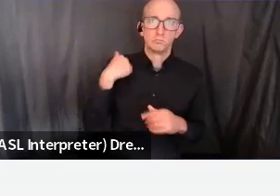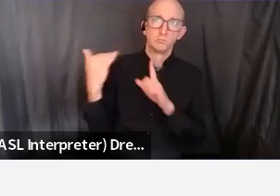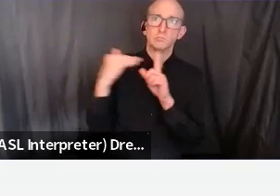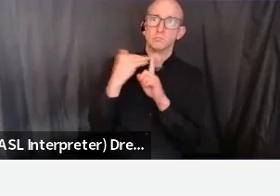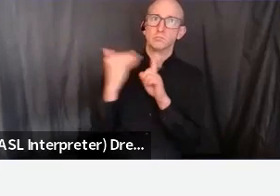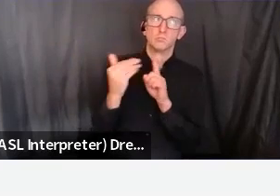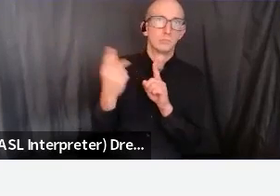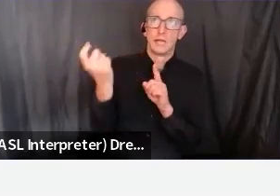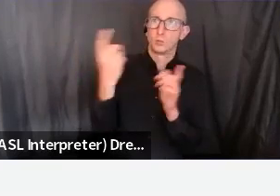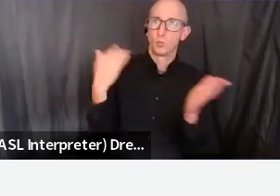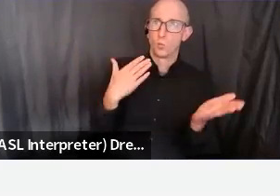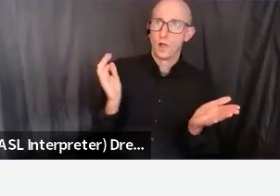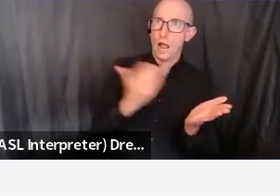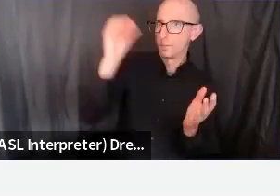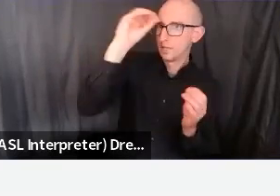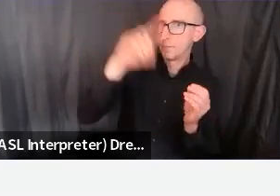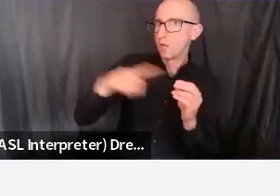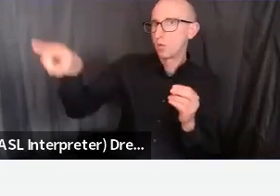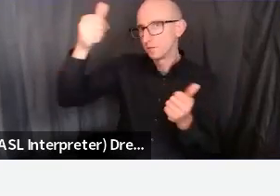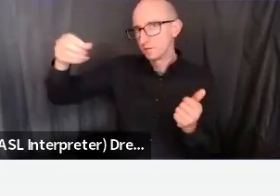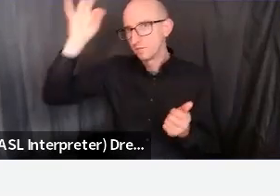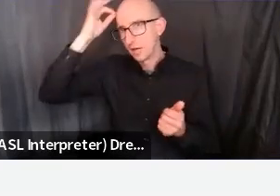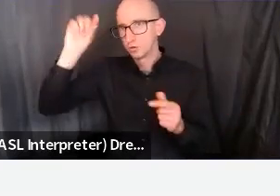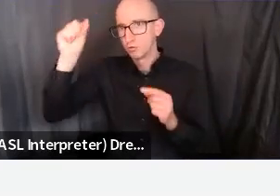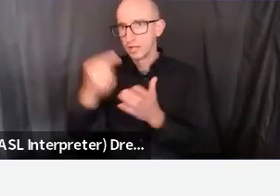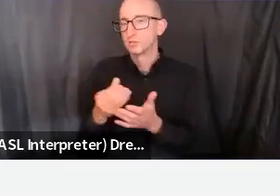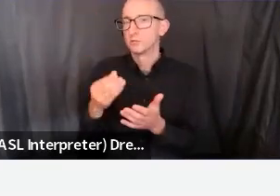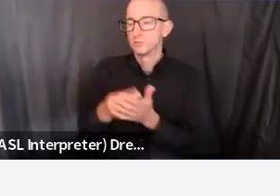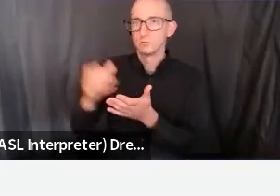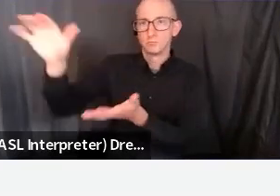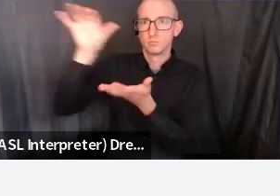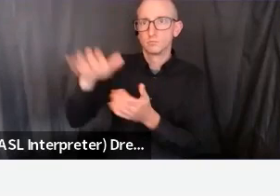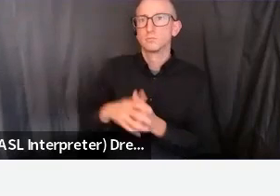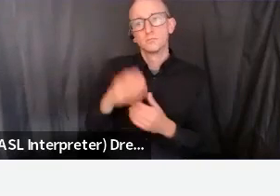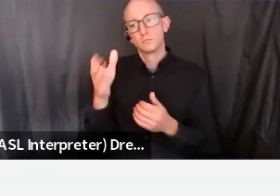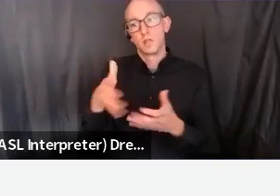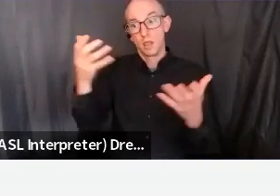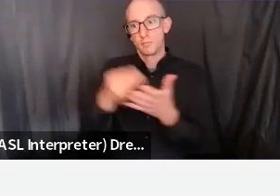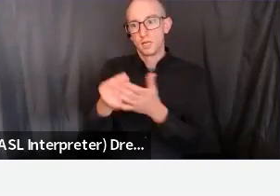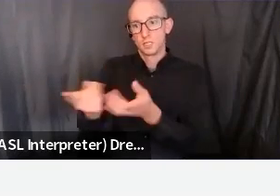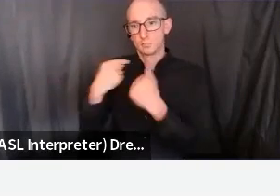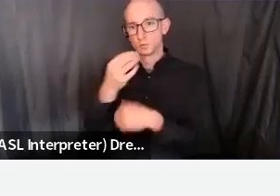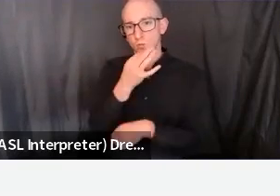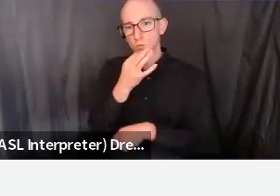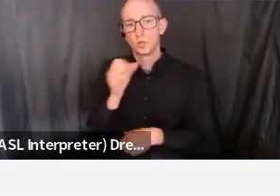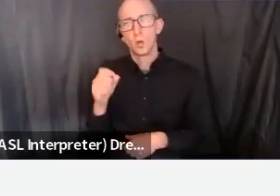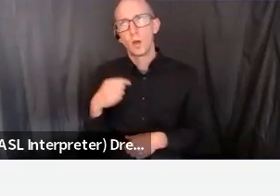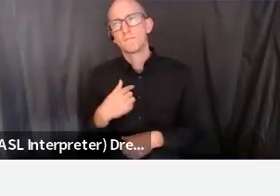to help communities across the nation navigate EPA's Inflation Reduction Act investments and